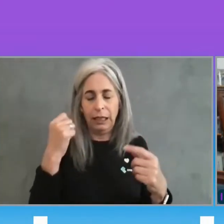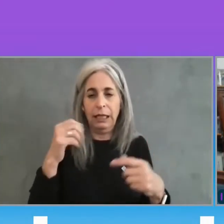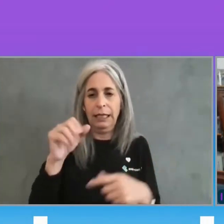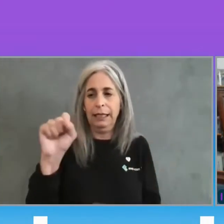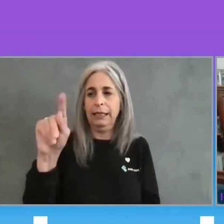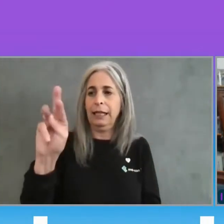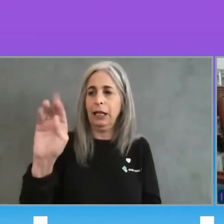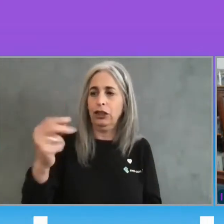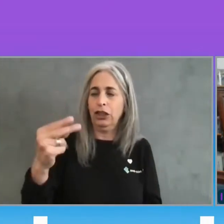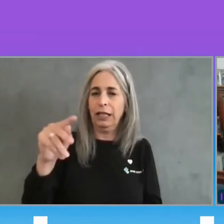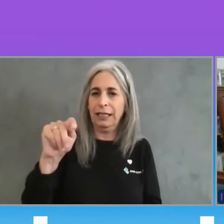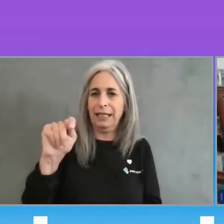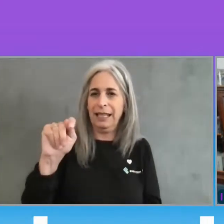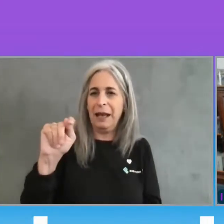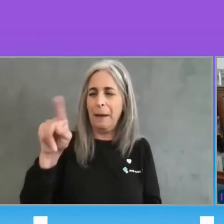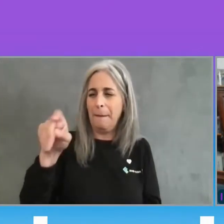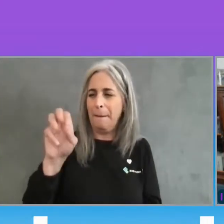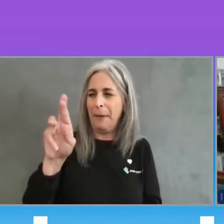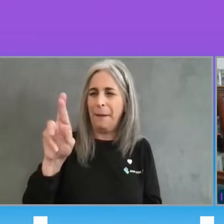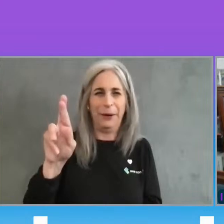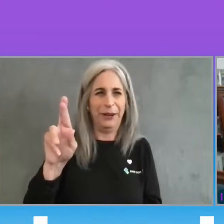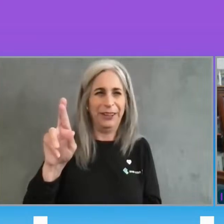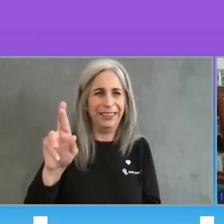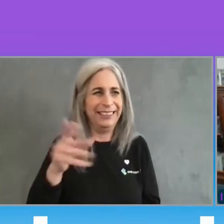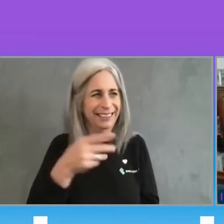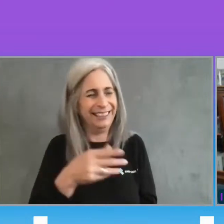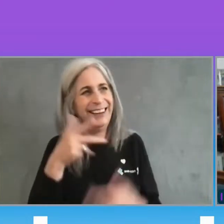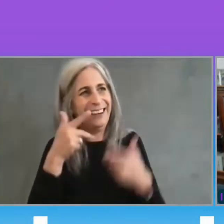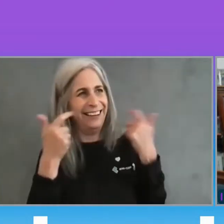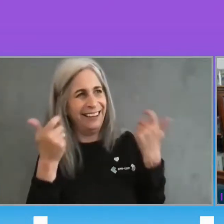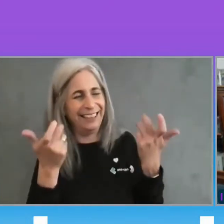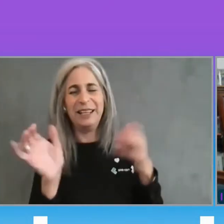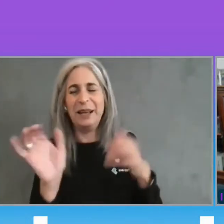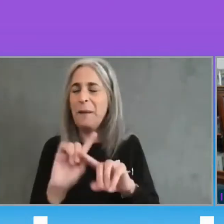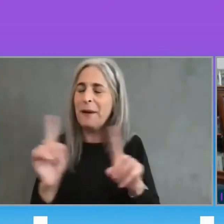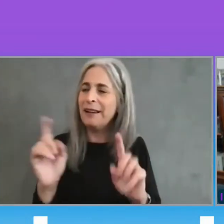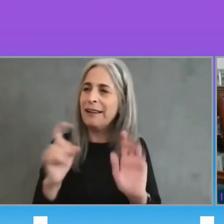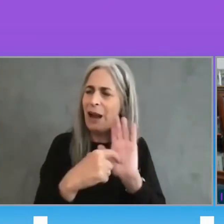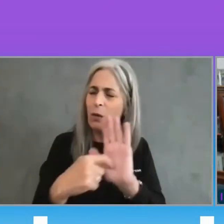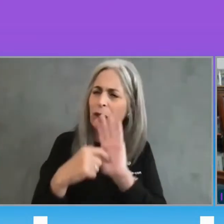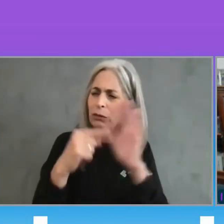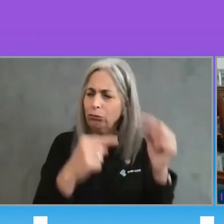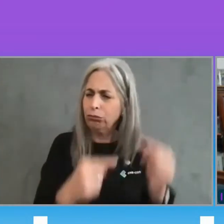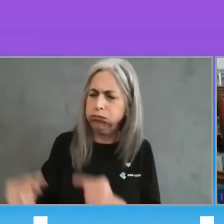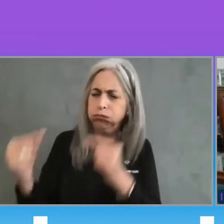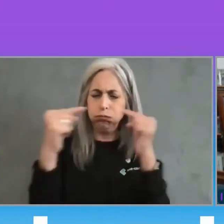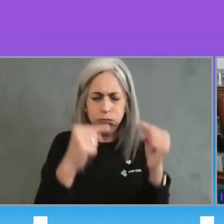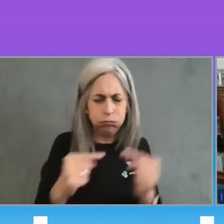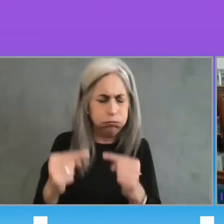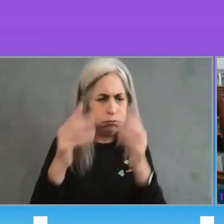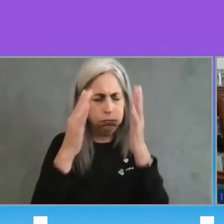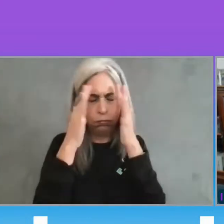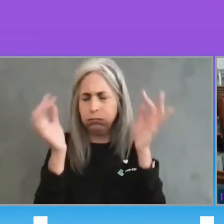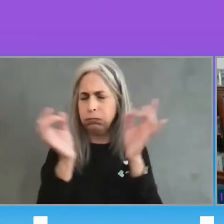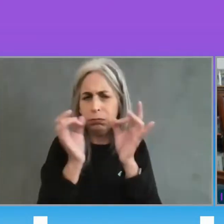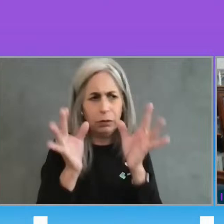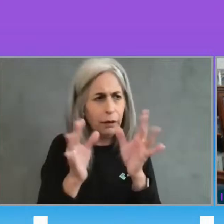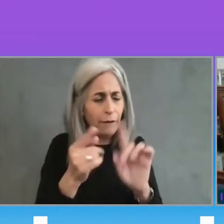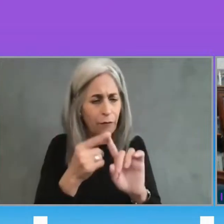Pepper, which is a great name for an NCO. But I but I watched